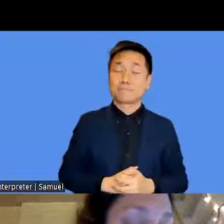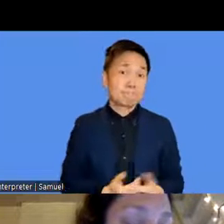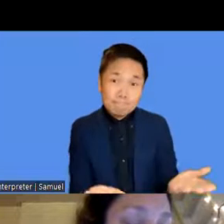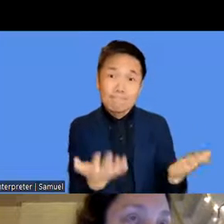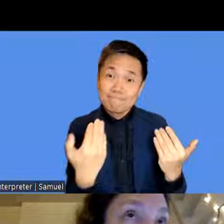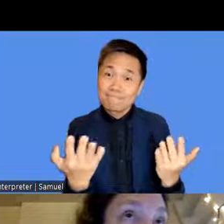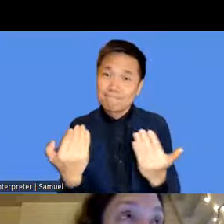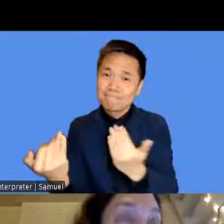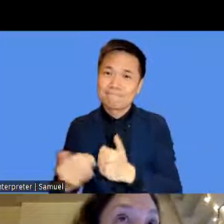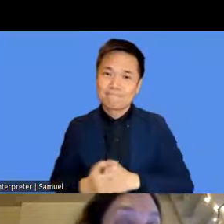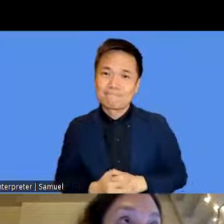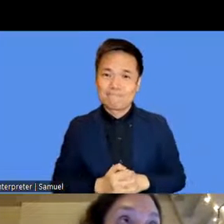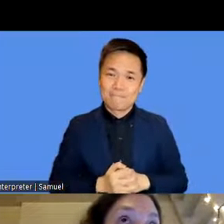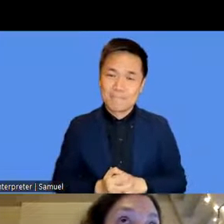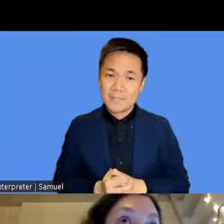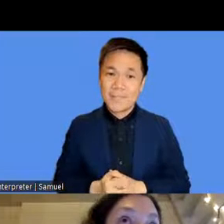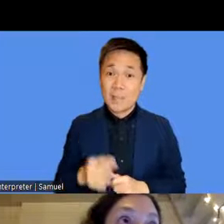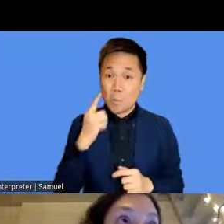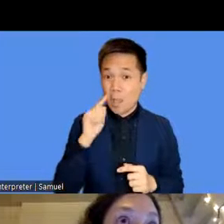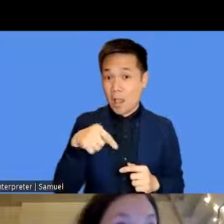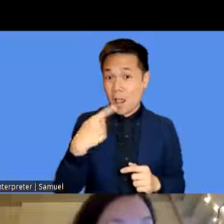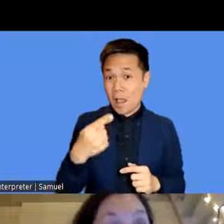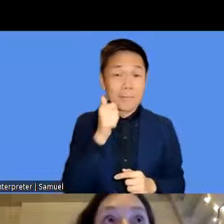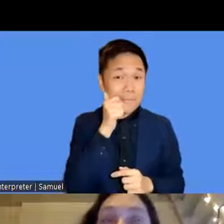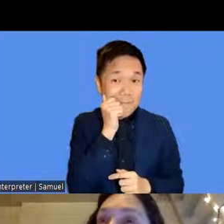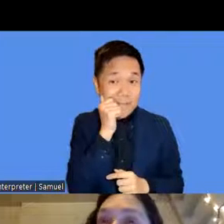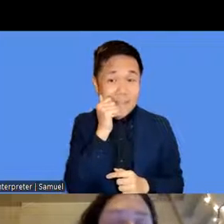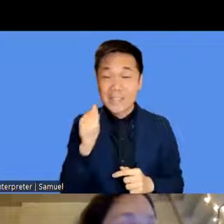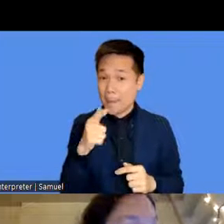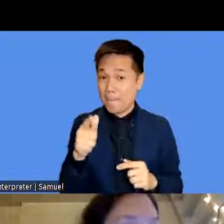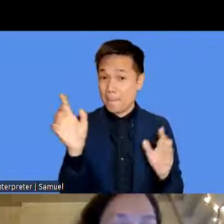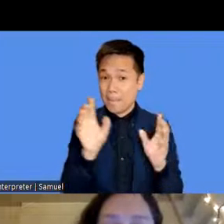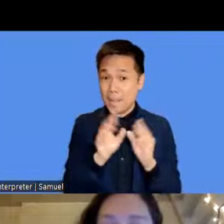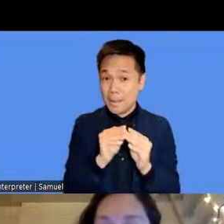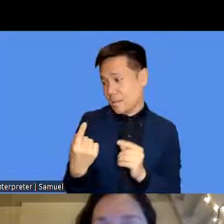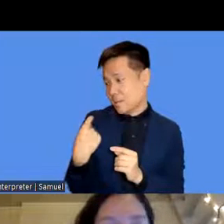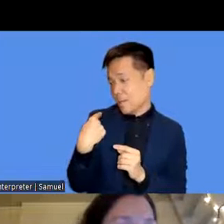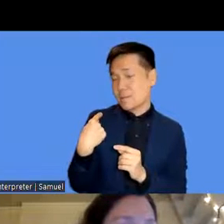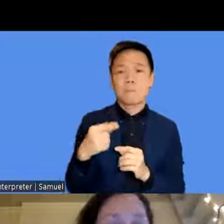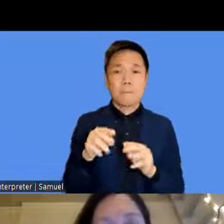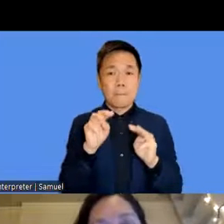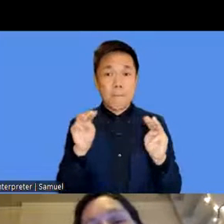We had our in person event Monday night and it was very crowded and many statisticians